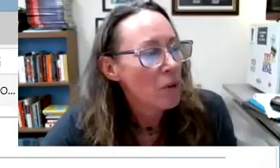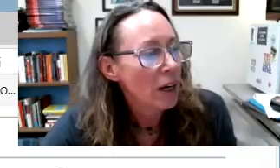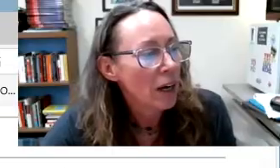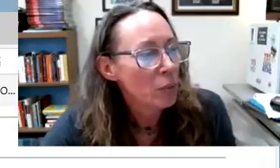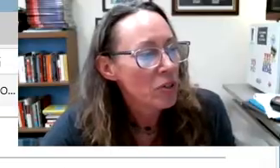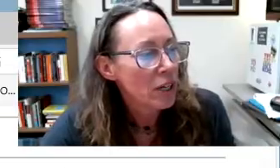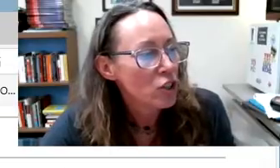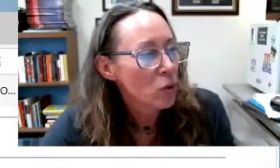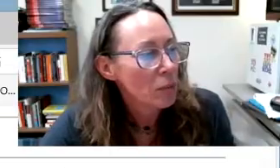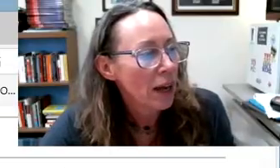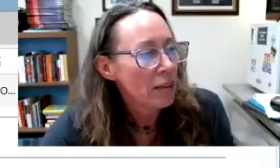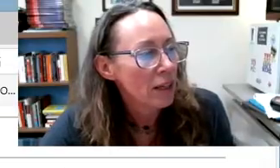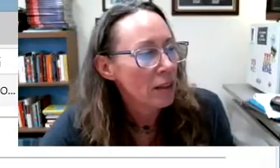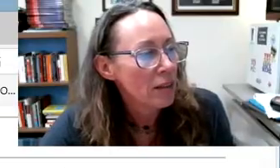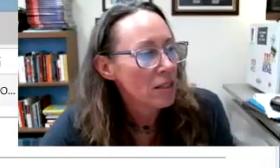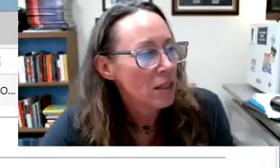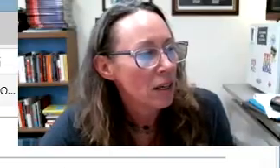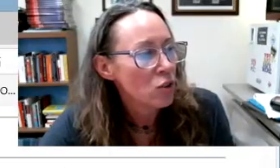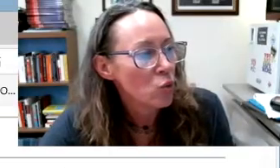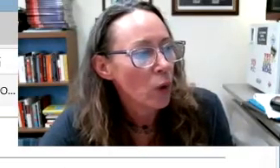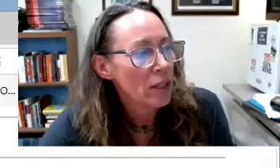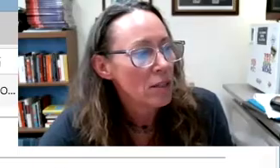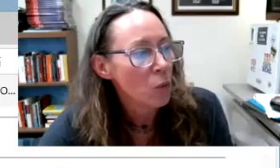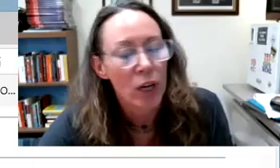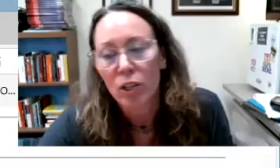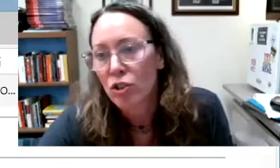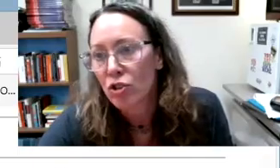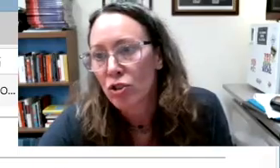I'm not 100% sure, but I think that this is when